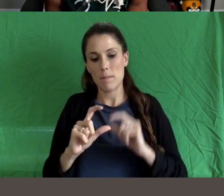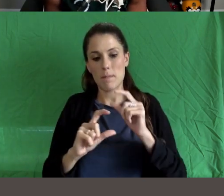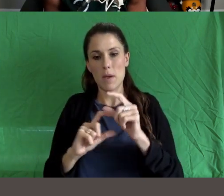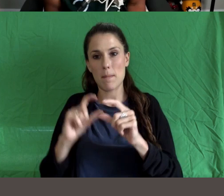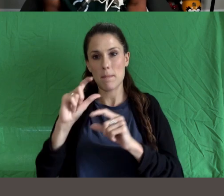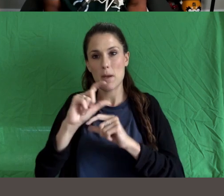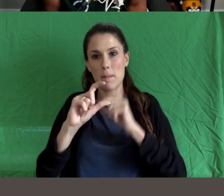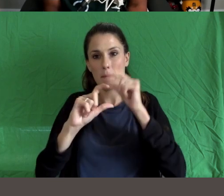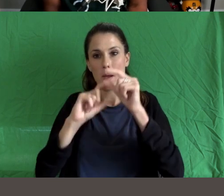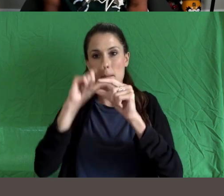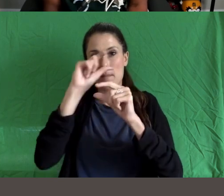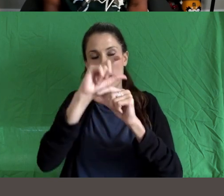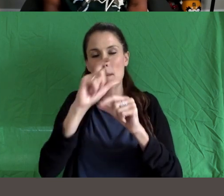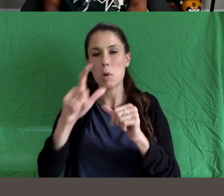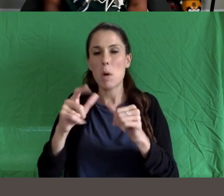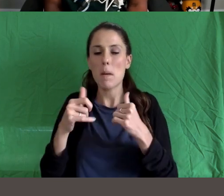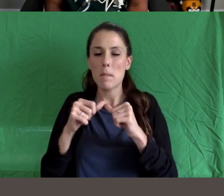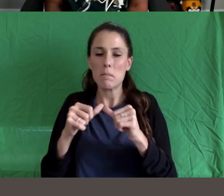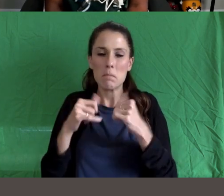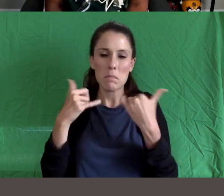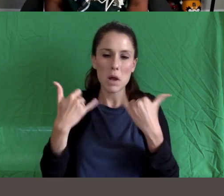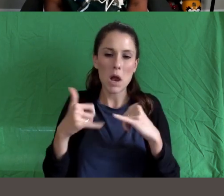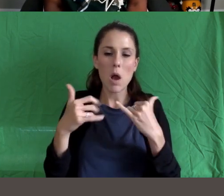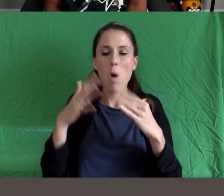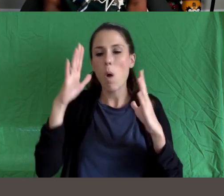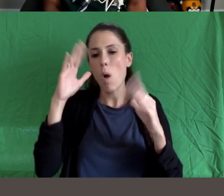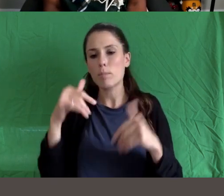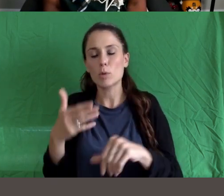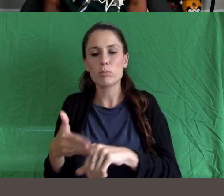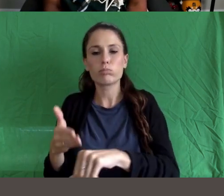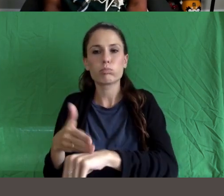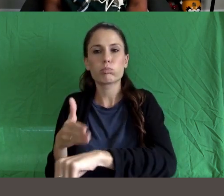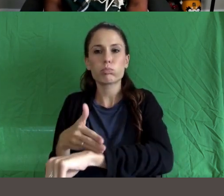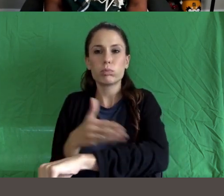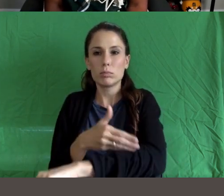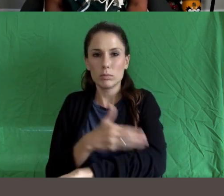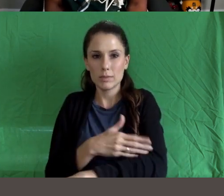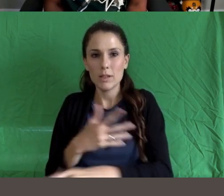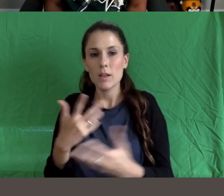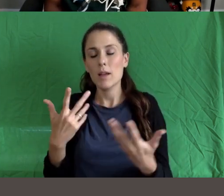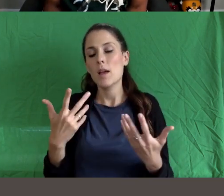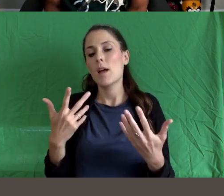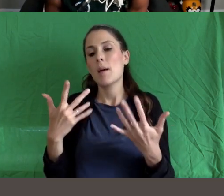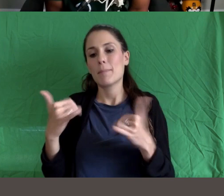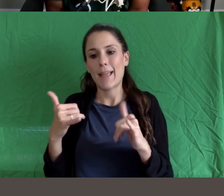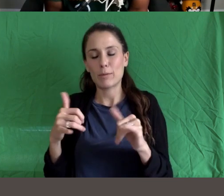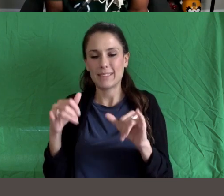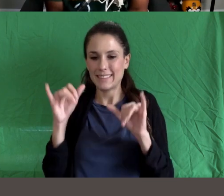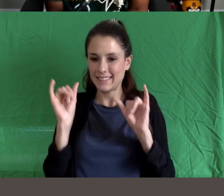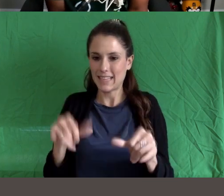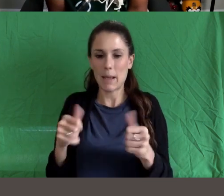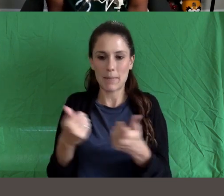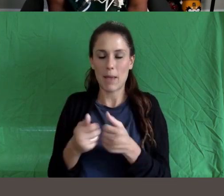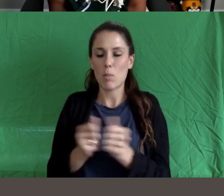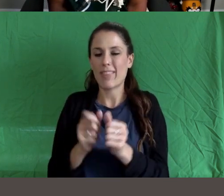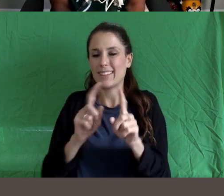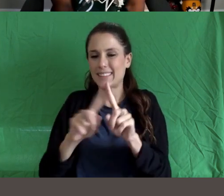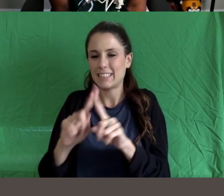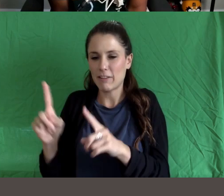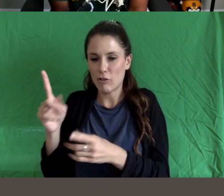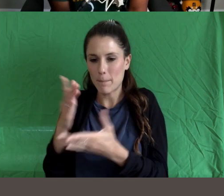improvement. It's me playing the same game with different pieces every time hoping for a better